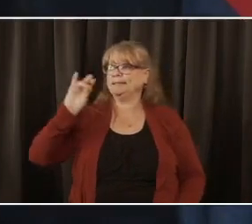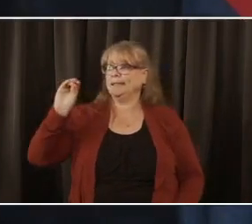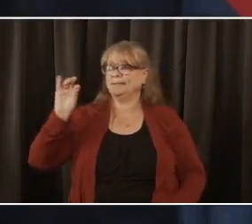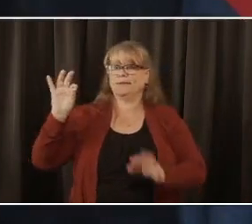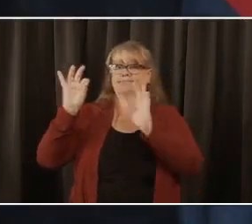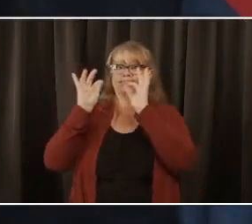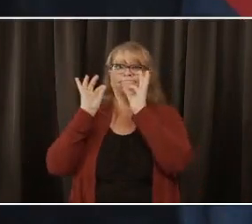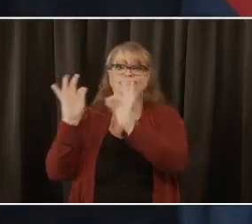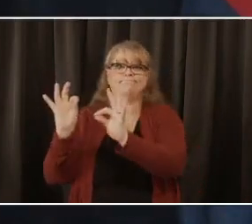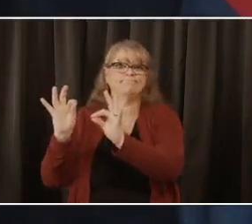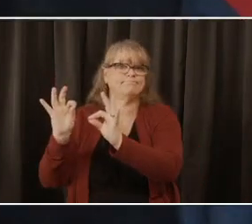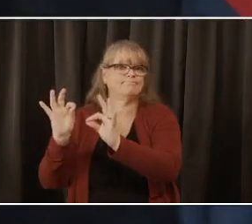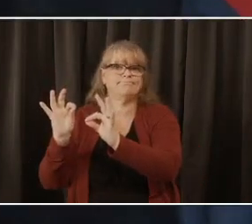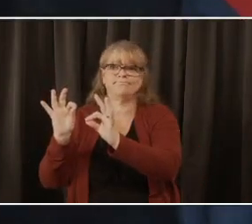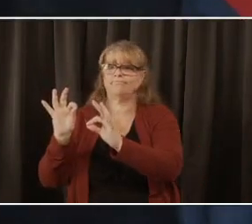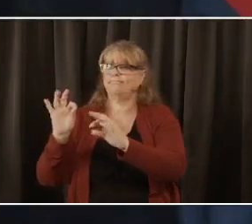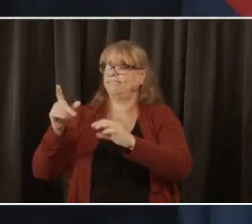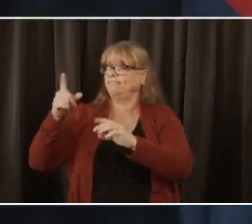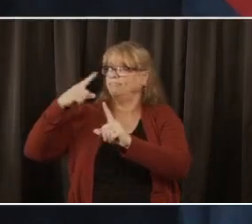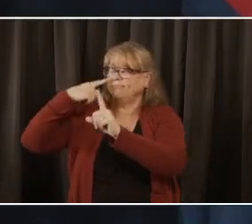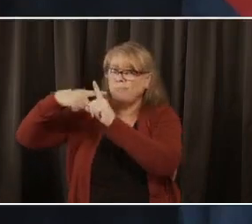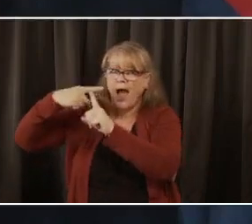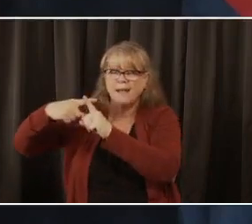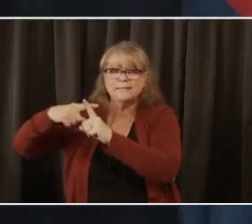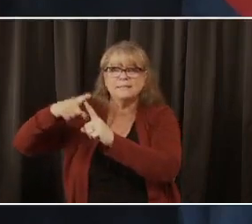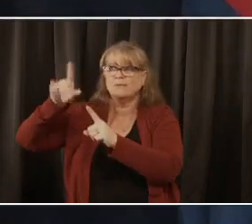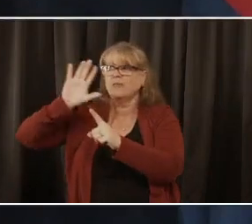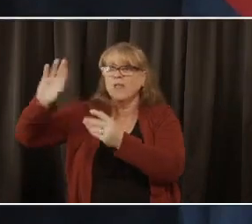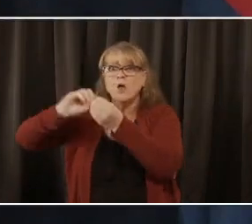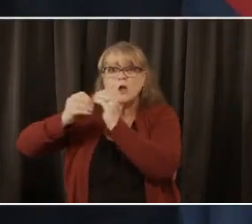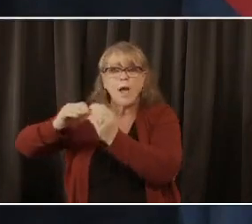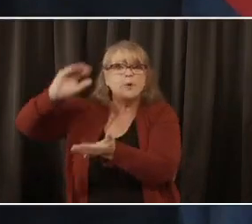which is why we need to be careful. We're able to ramp up our vaccination